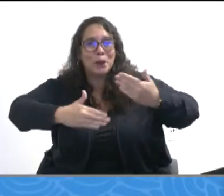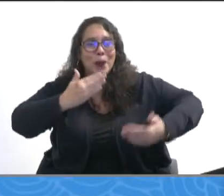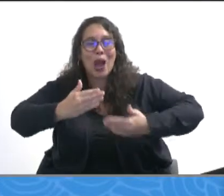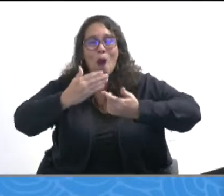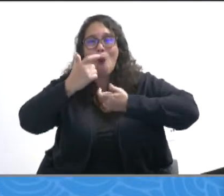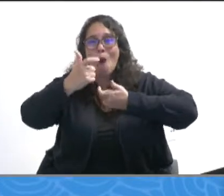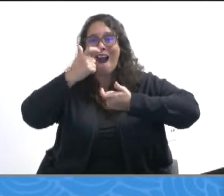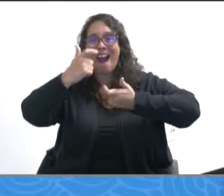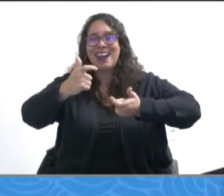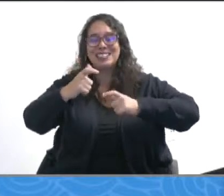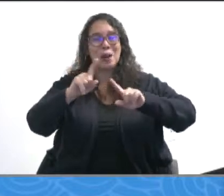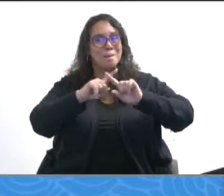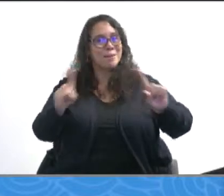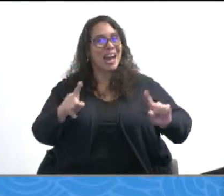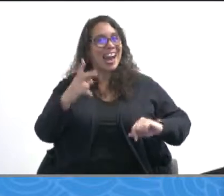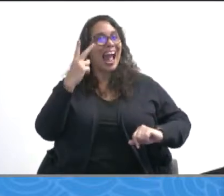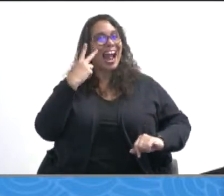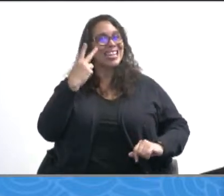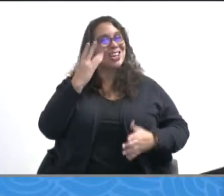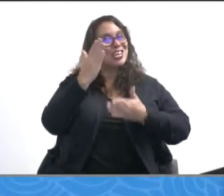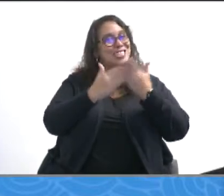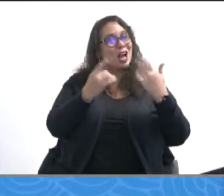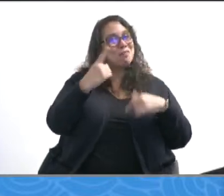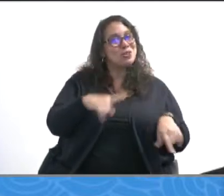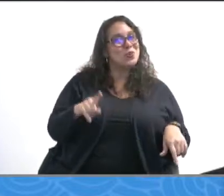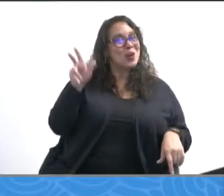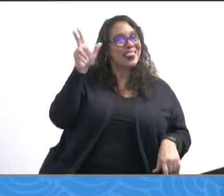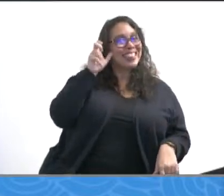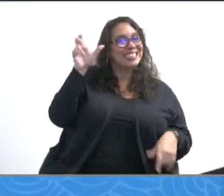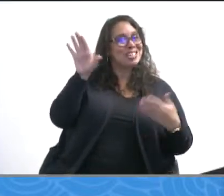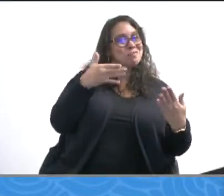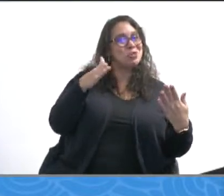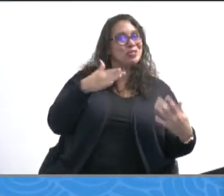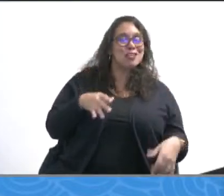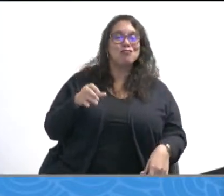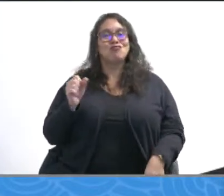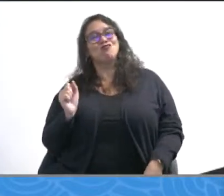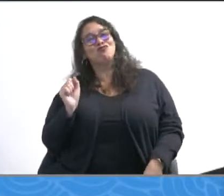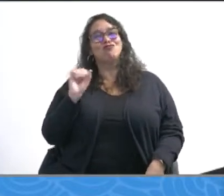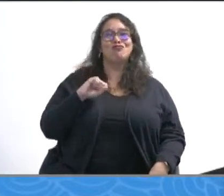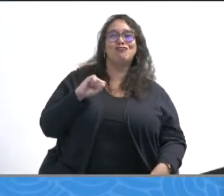but I saw some of you tapping those feet and shaking your head to that happy day.